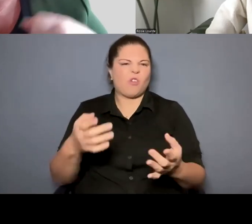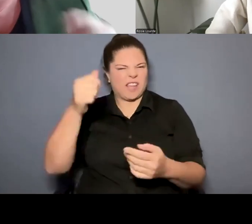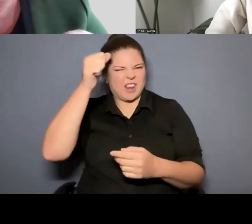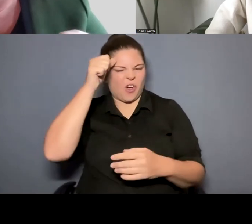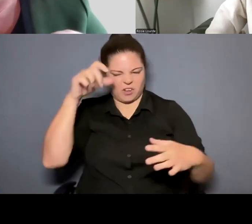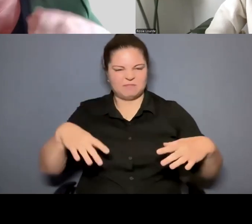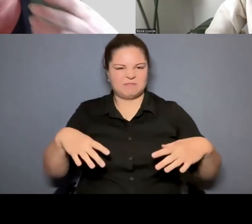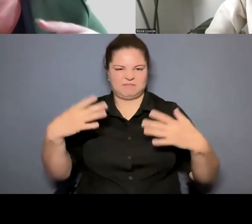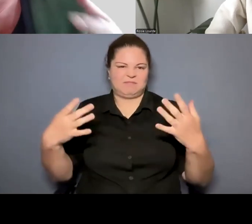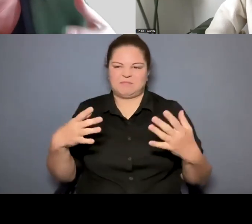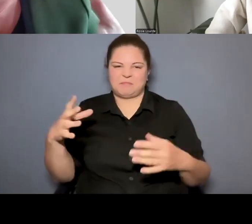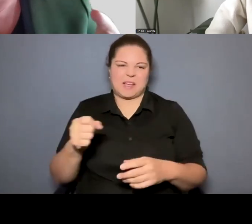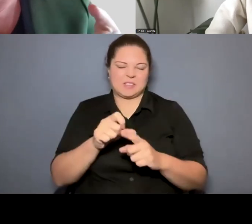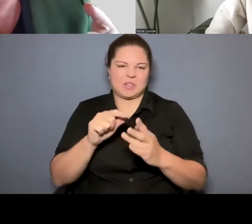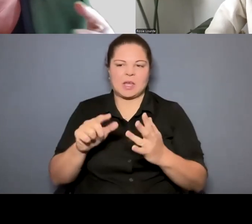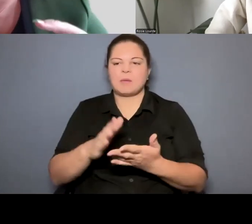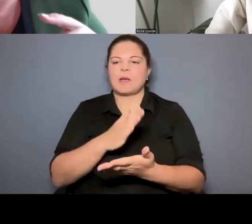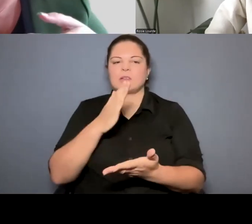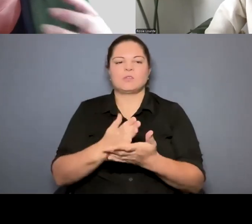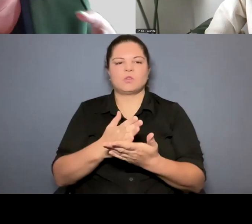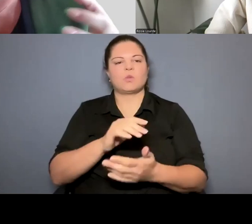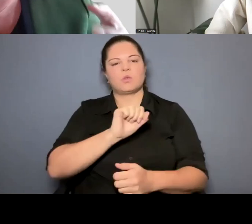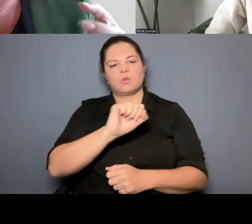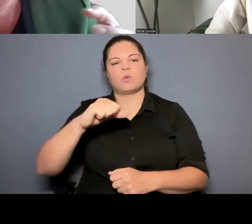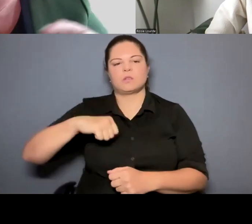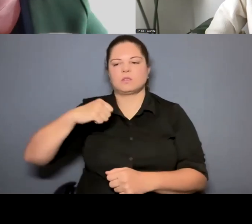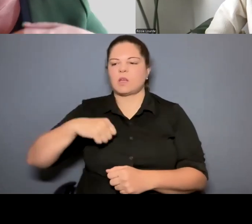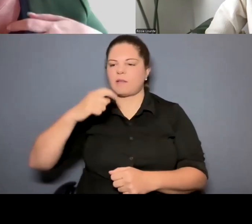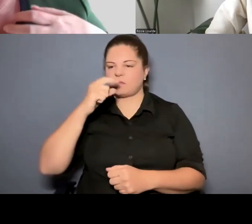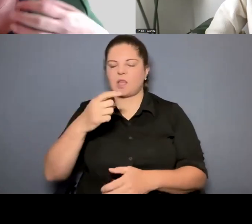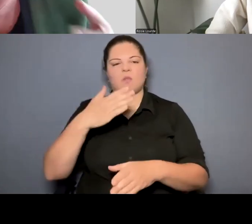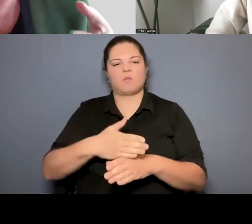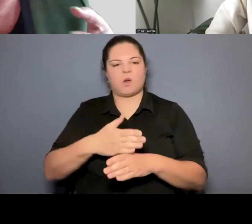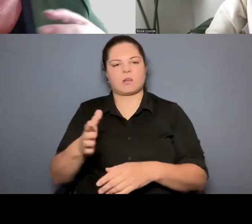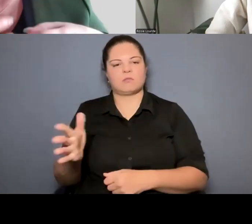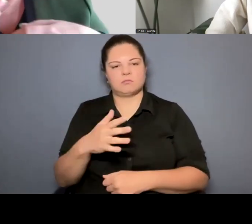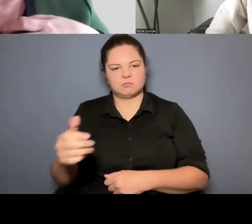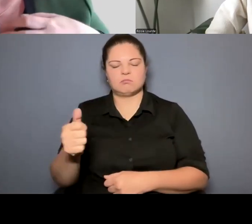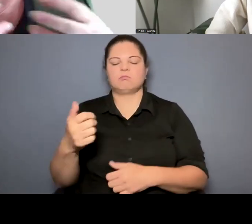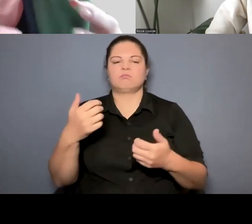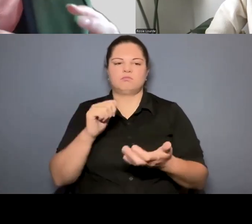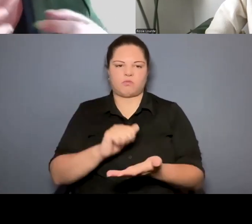to make sure your people are able to do their work in a productive way. But you might think,